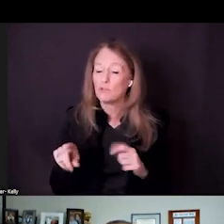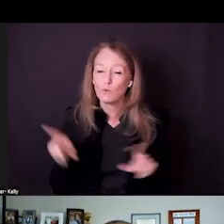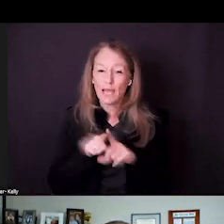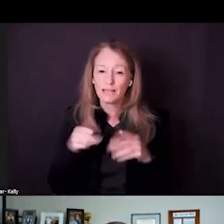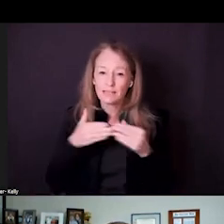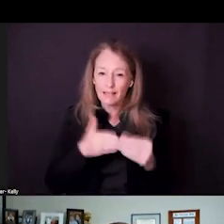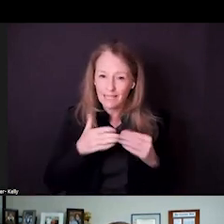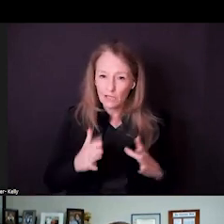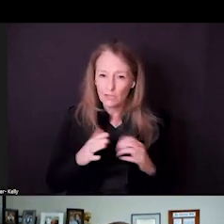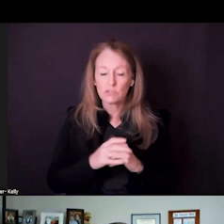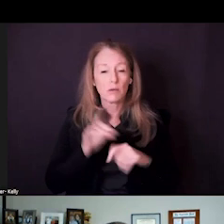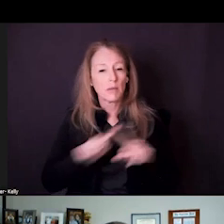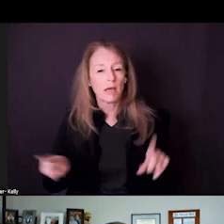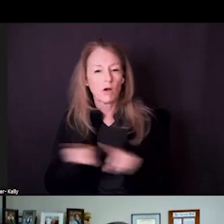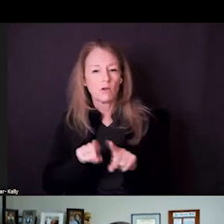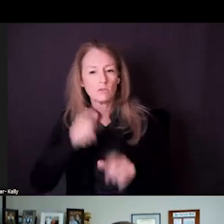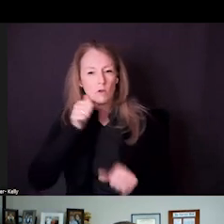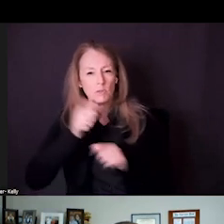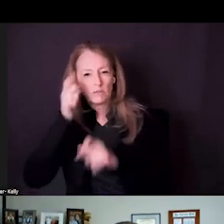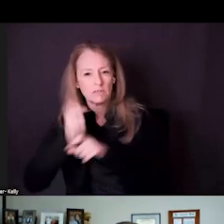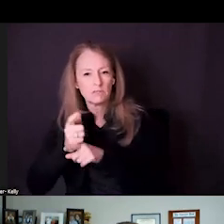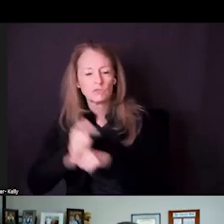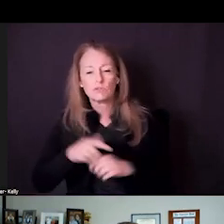BROTHERS AND SISTERS WHO ACCEPT WANT ROLE OF BEING THE SIBLINGS